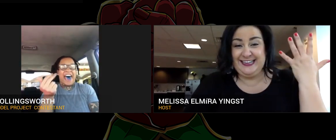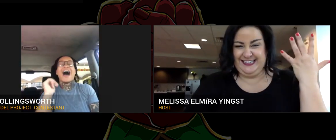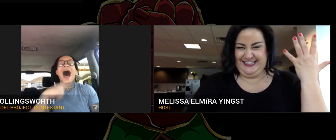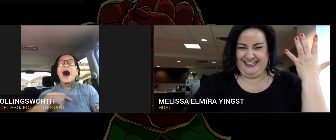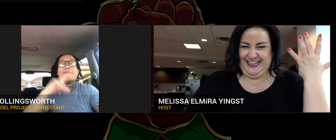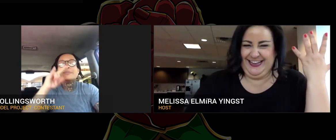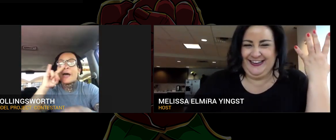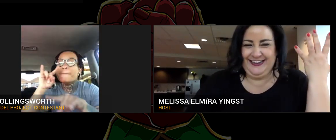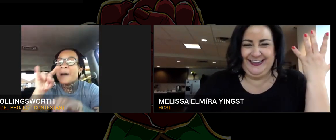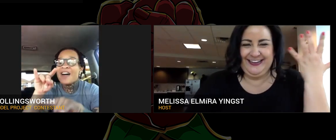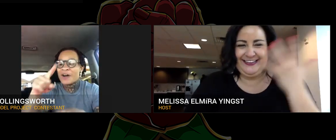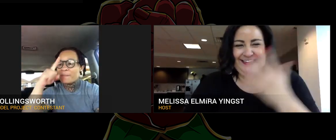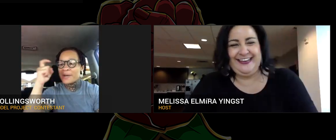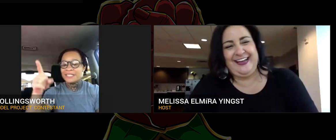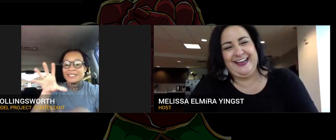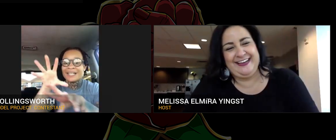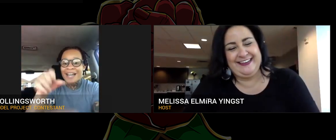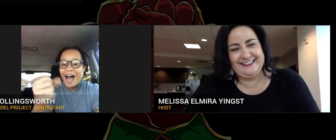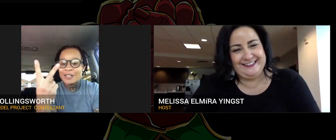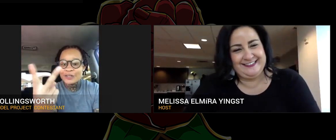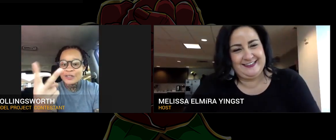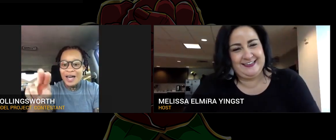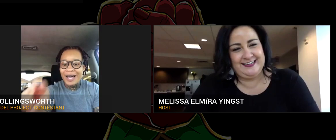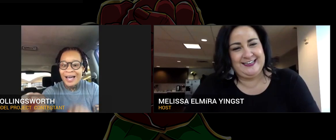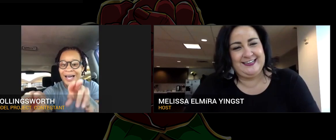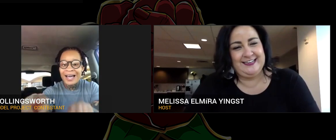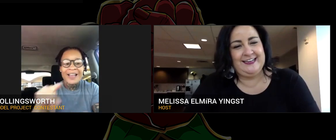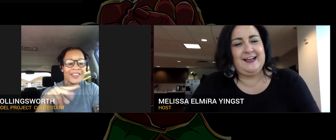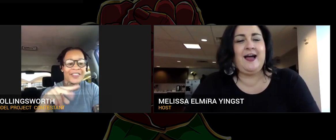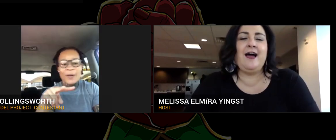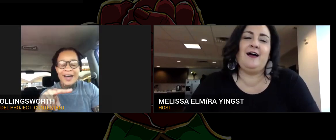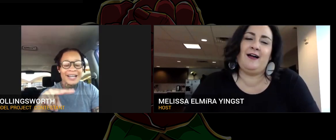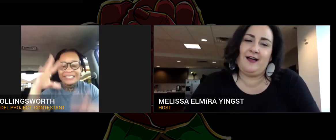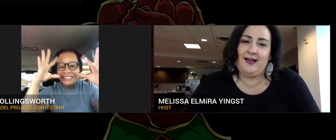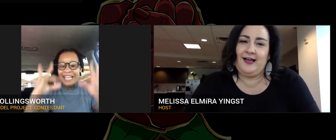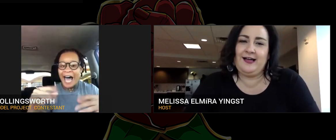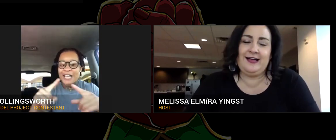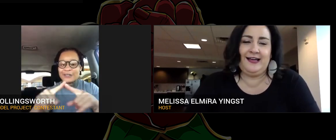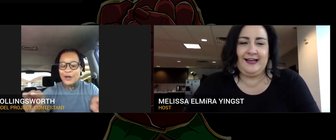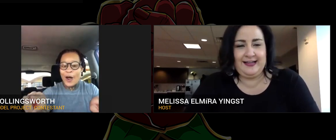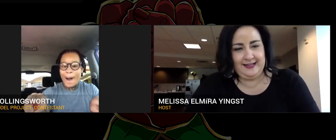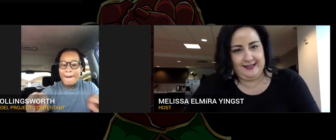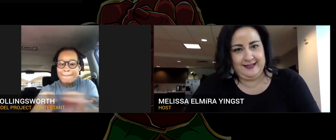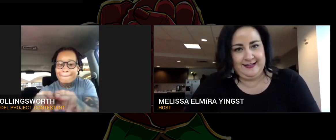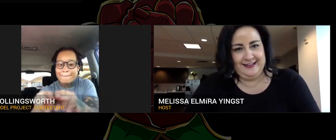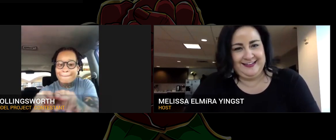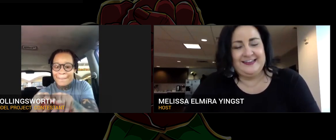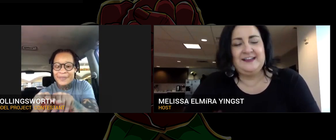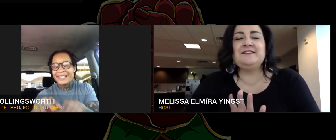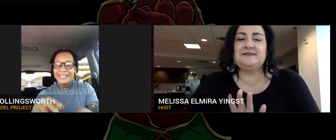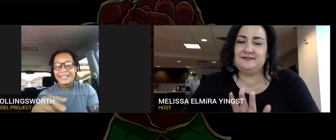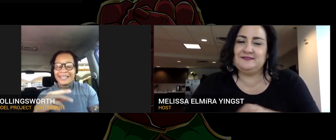I was making fun of it because I took two spots, so I decided to bring the beds together.